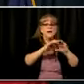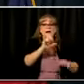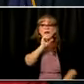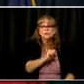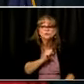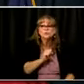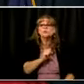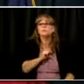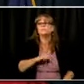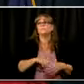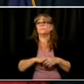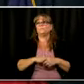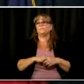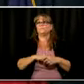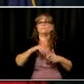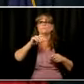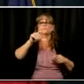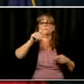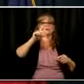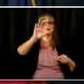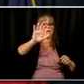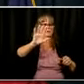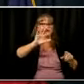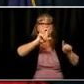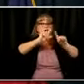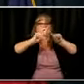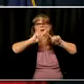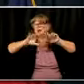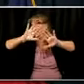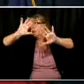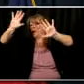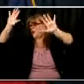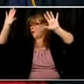inside only just just we're just wearing a mask i mean this is simple it's just as simple like